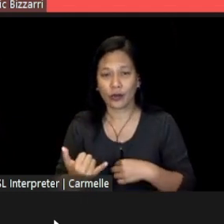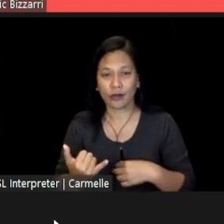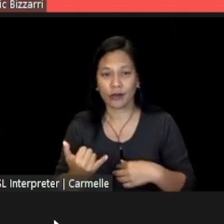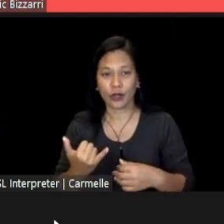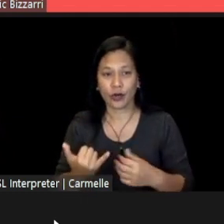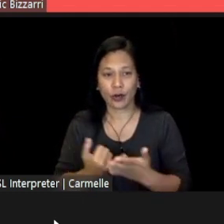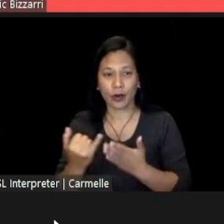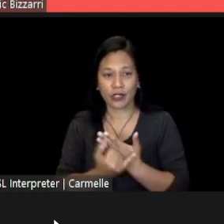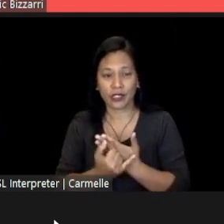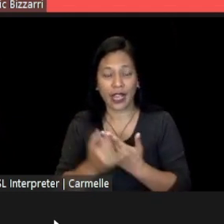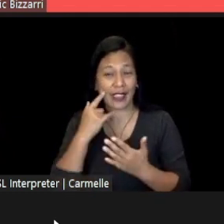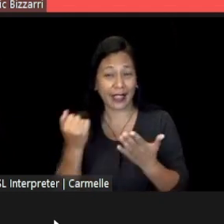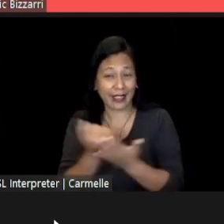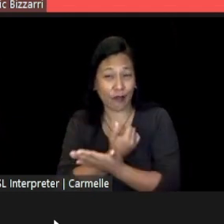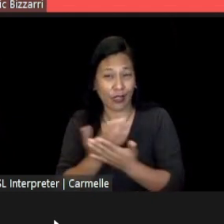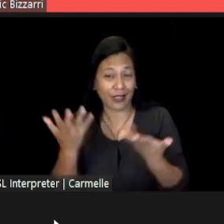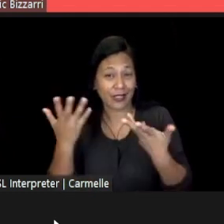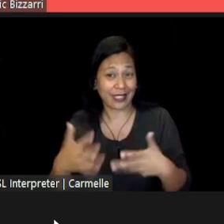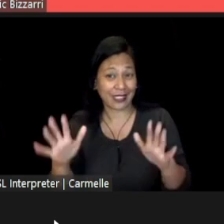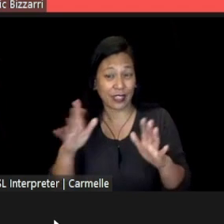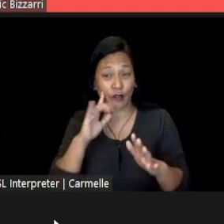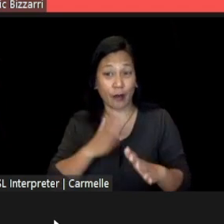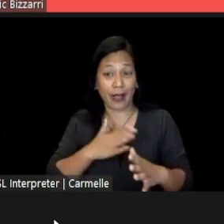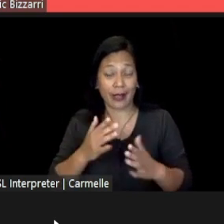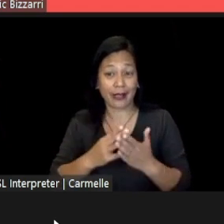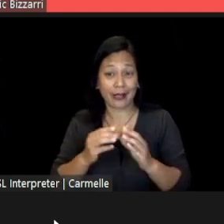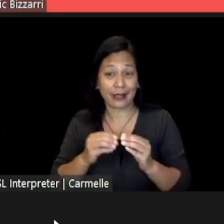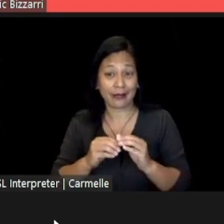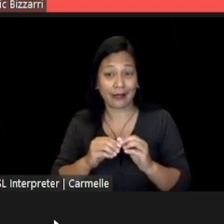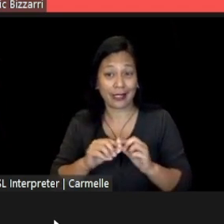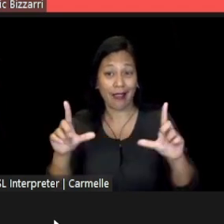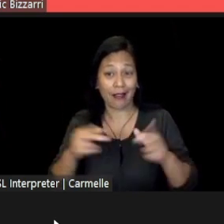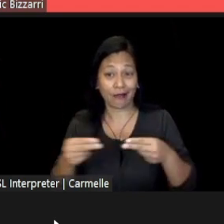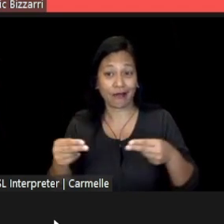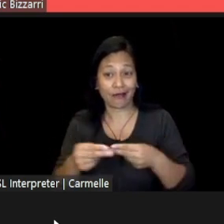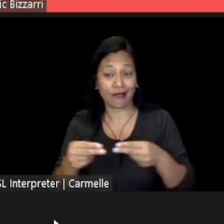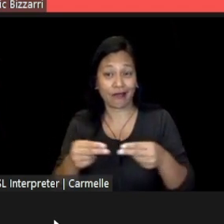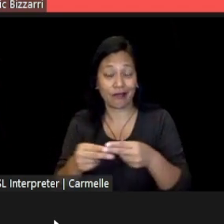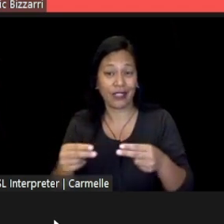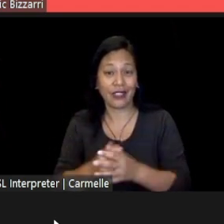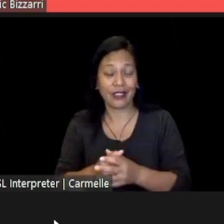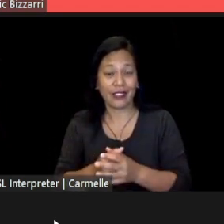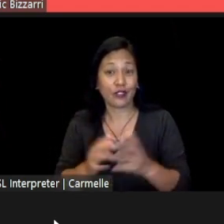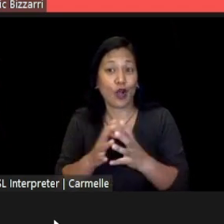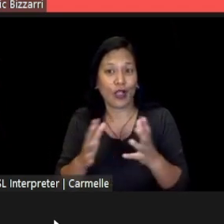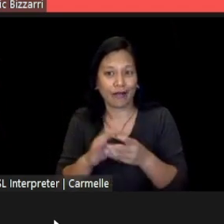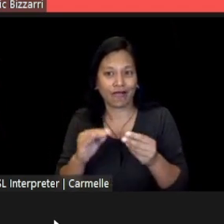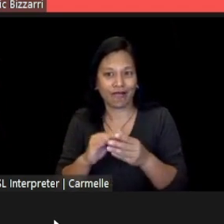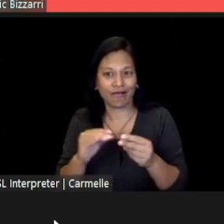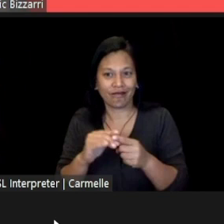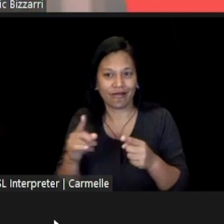But I think that is everything in terms of my slideshow. I've said a lot in a very short amount of time, so I'm going to